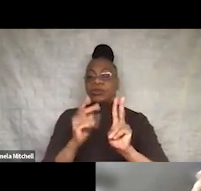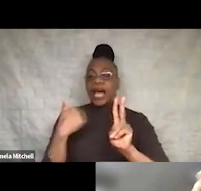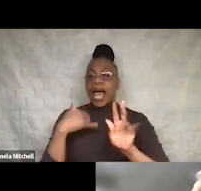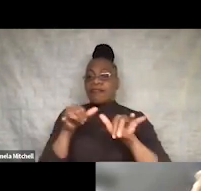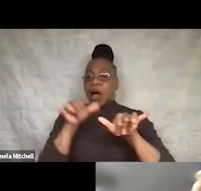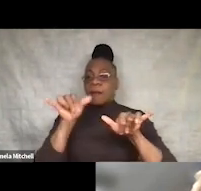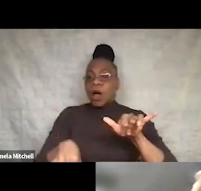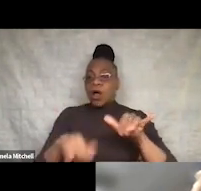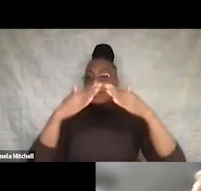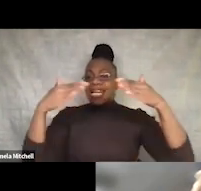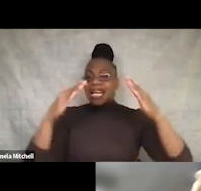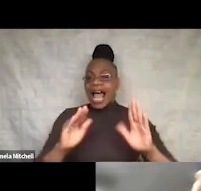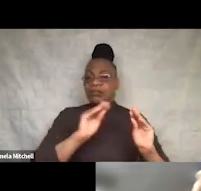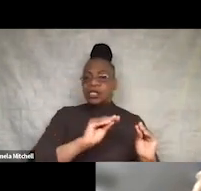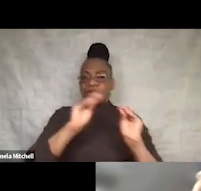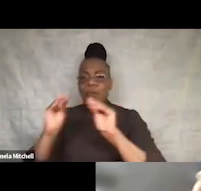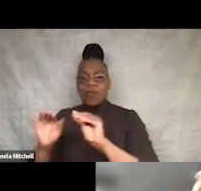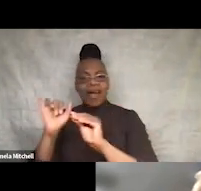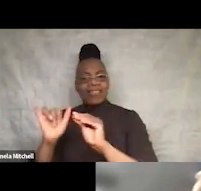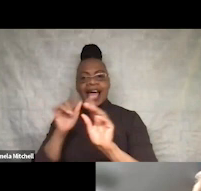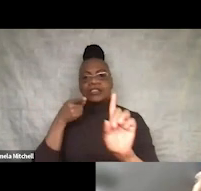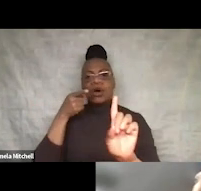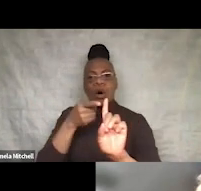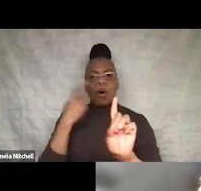that is always the goal, right? Making sure folks have permanent housing,